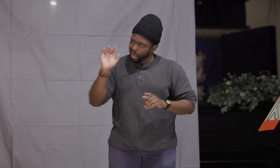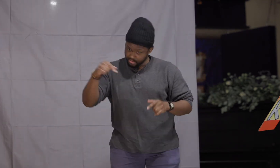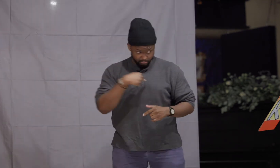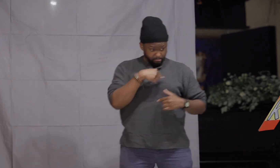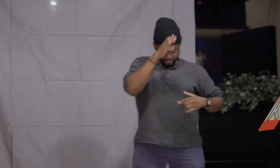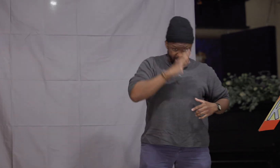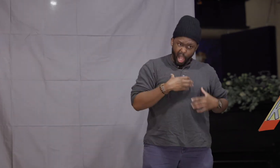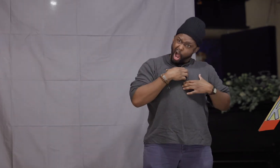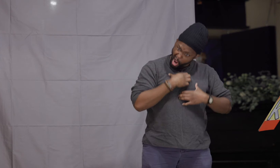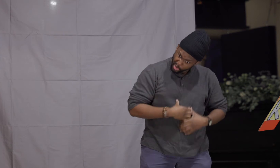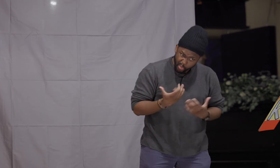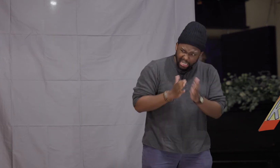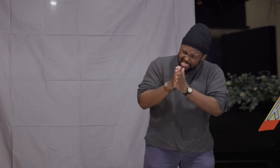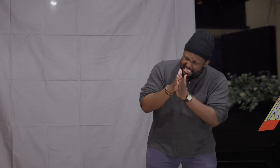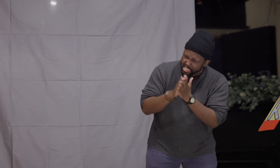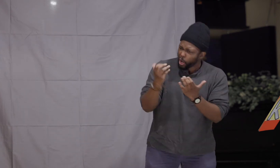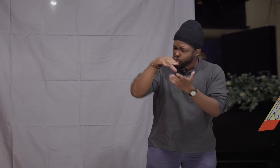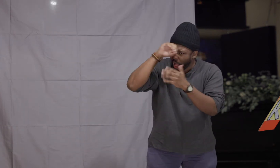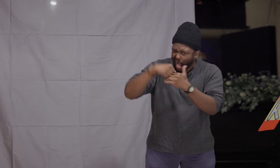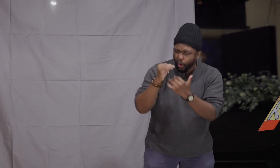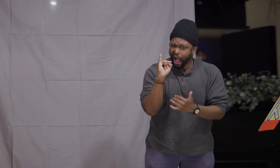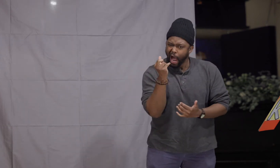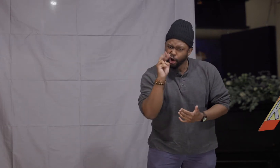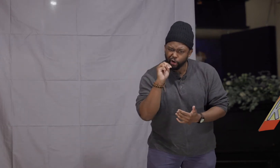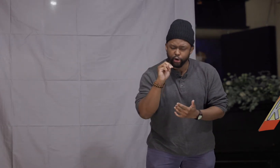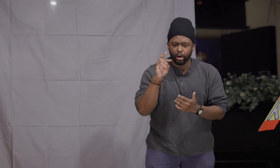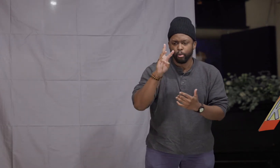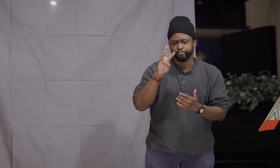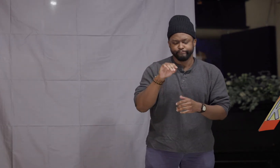He had such a hunger and passion for this craft